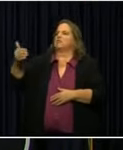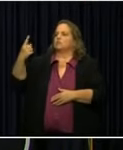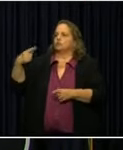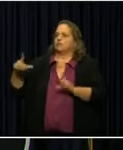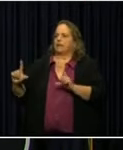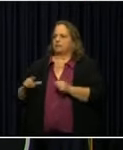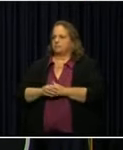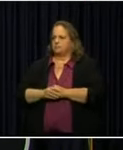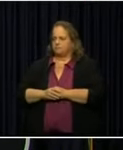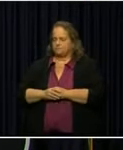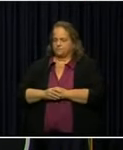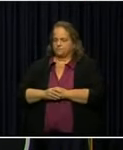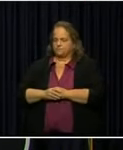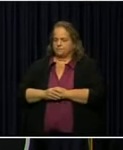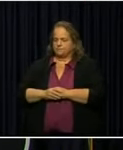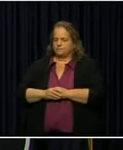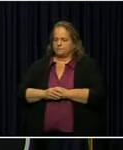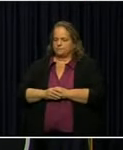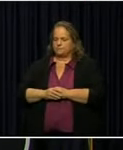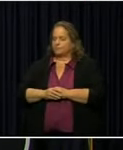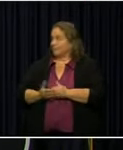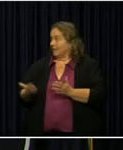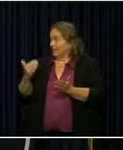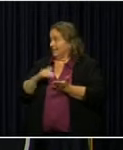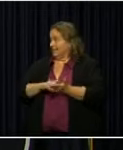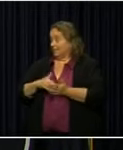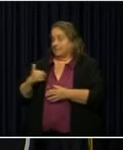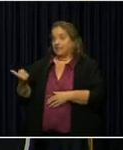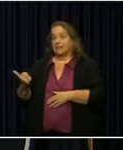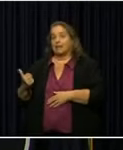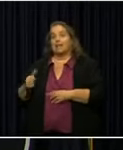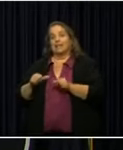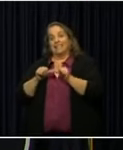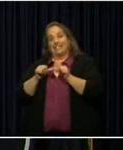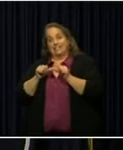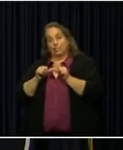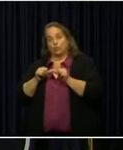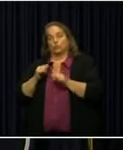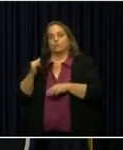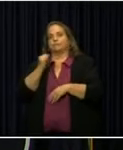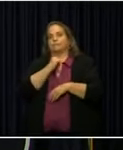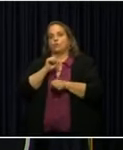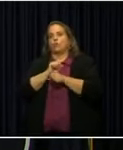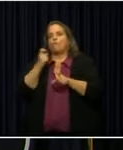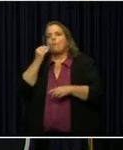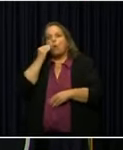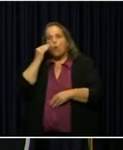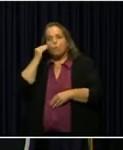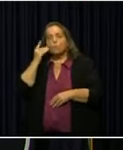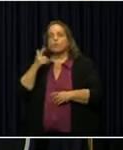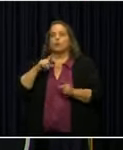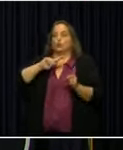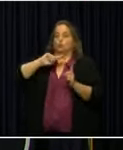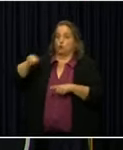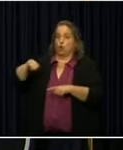BARS, CAN'T DO. CERTAINLY SOME OPENINGS THERE. WE'LL TALK THROUGH 2 AND 3 AT A